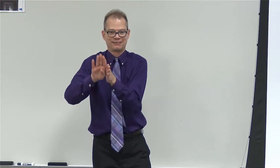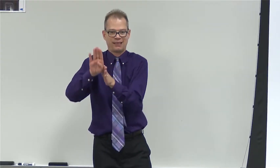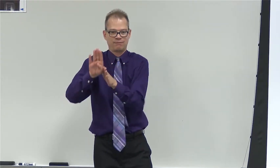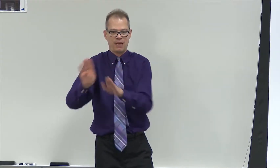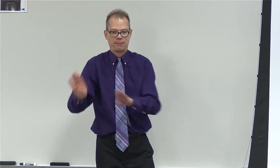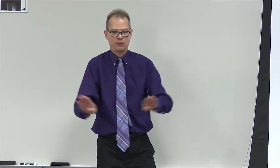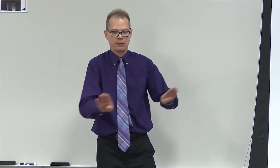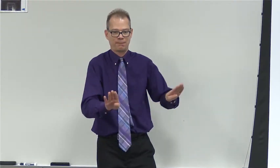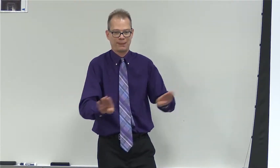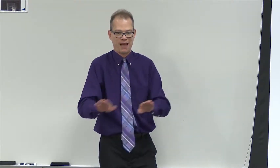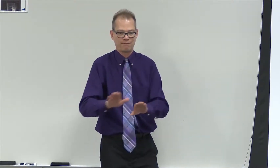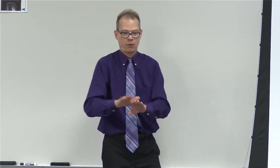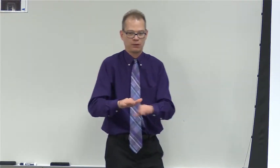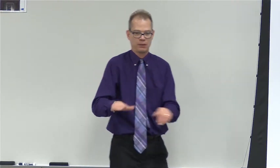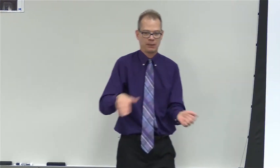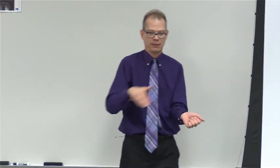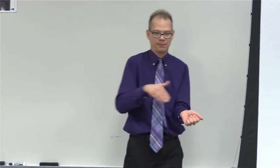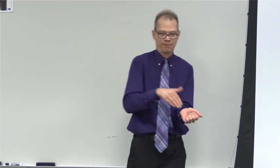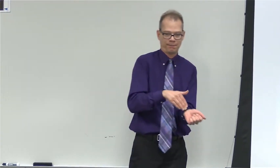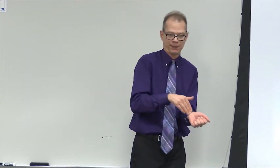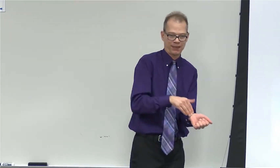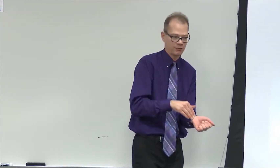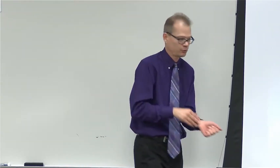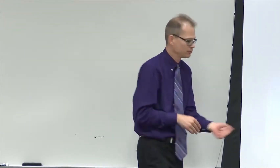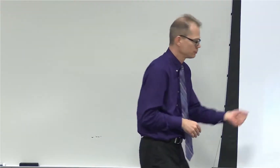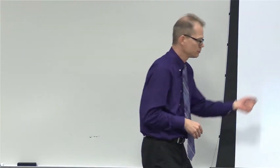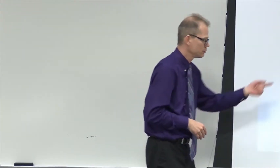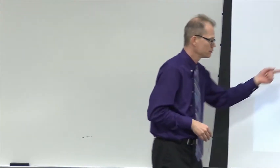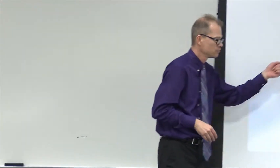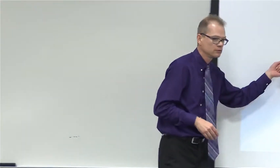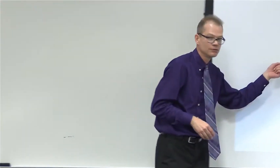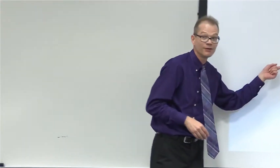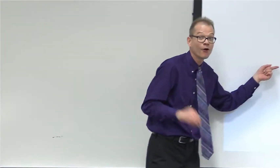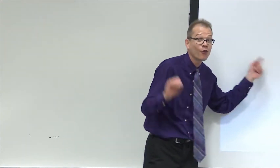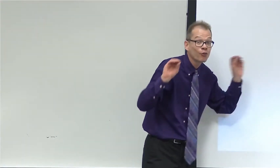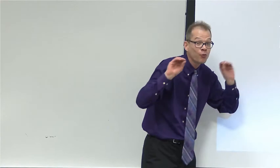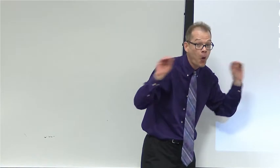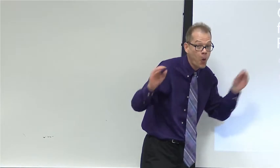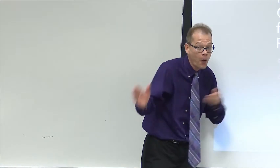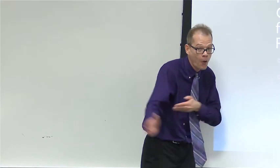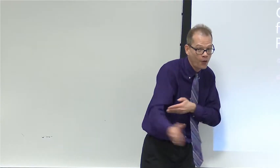in developmental behavior of children.